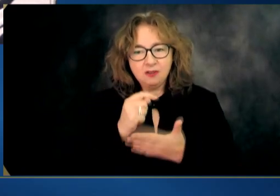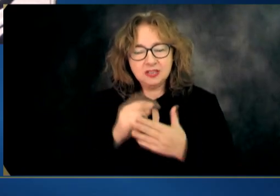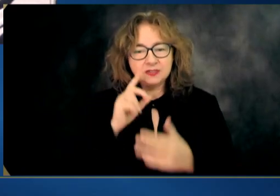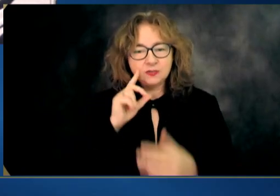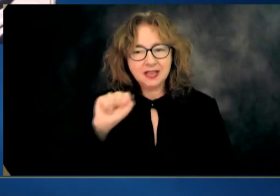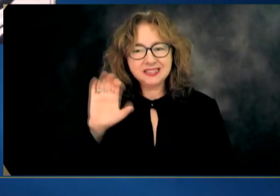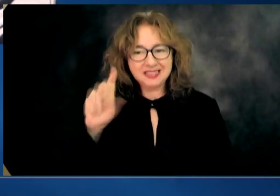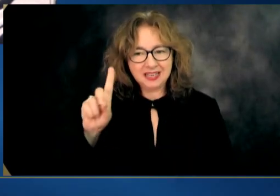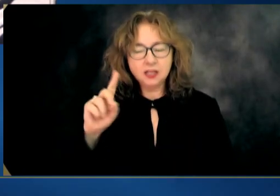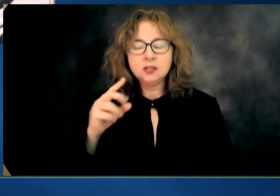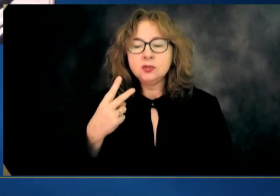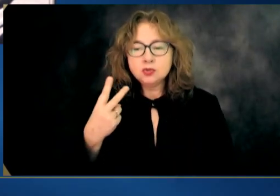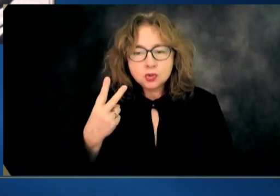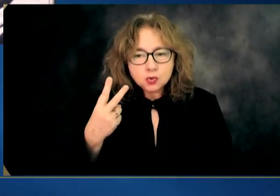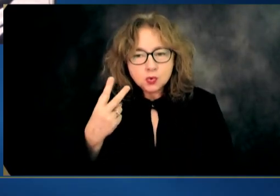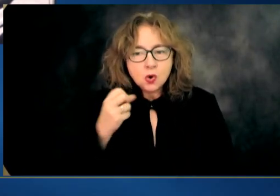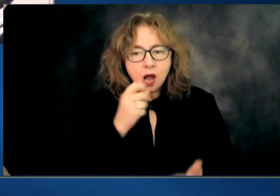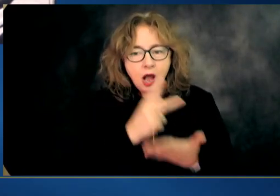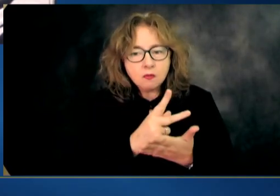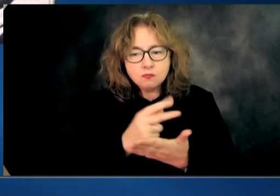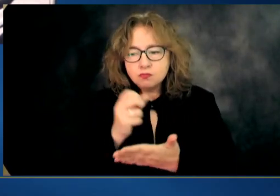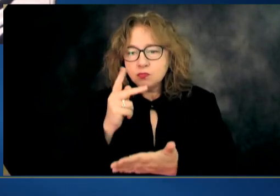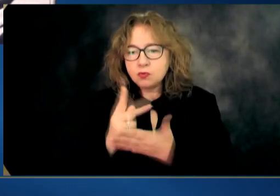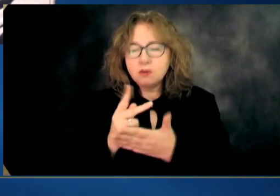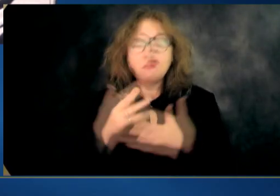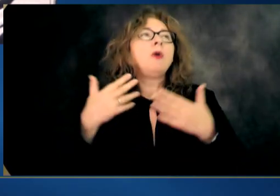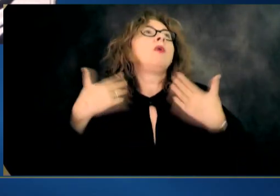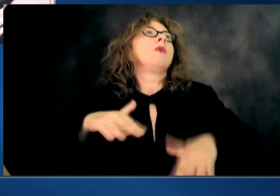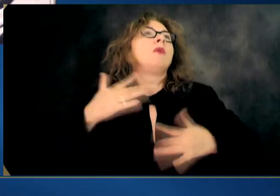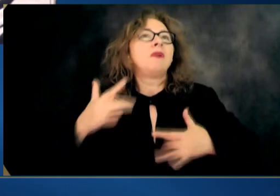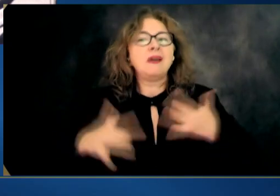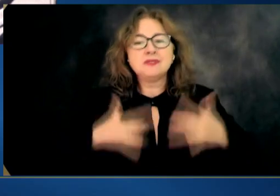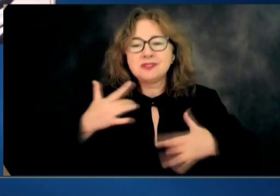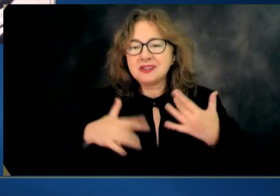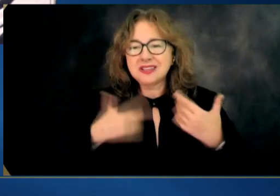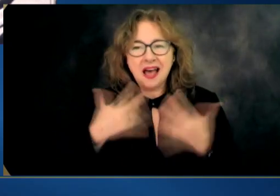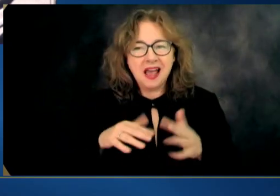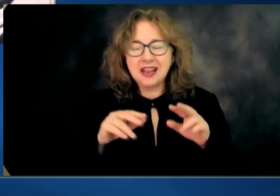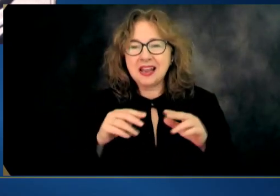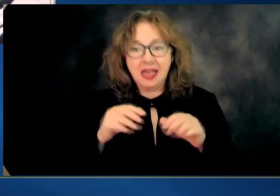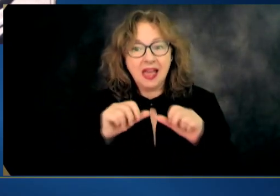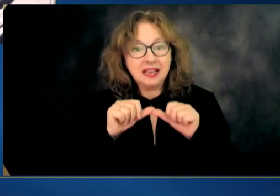that was just an exciting, exciting time and it continues to be an exciting time. So, we have